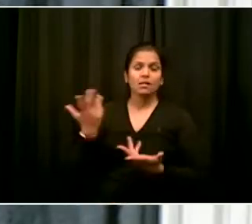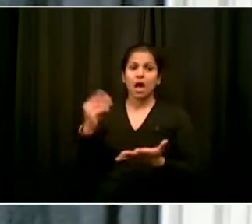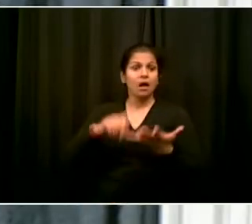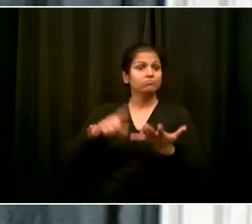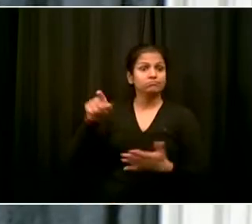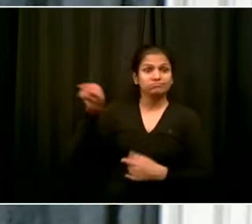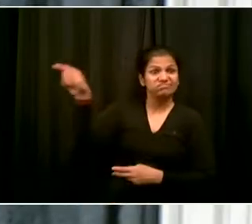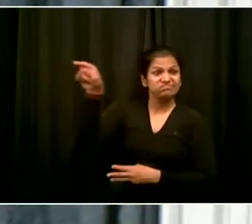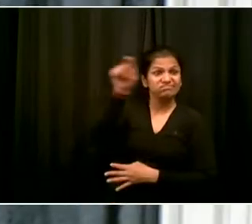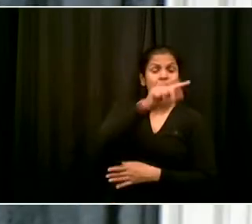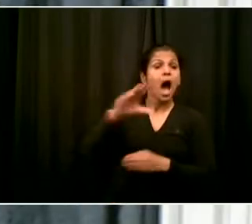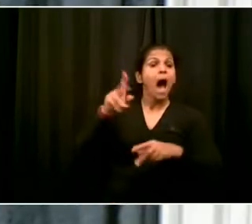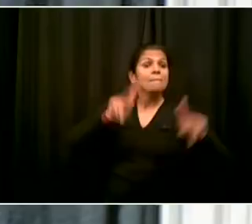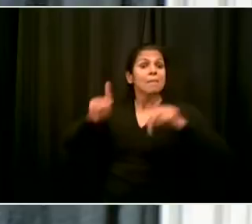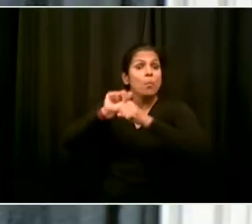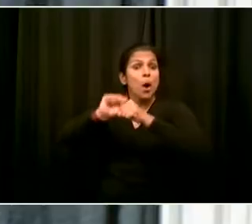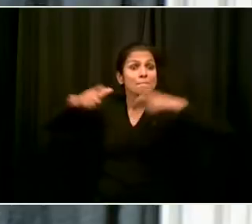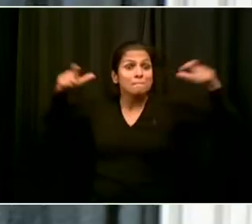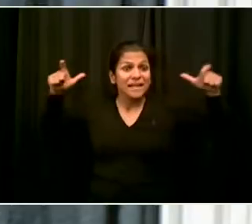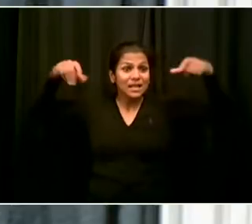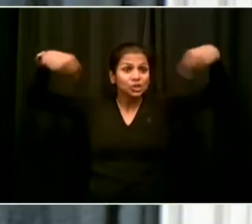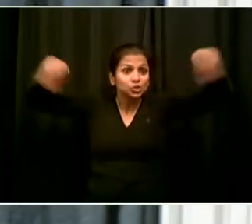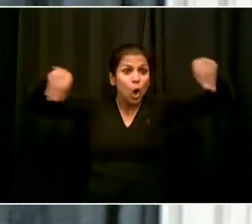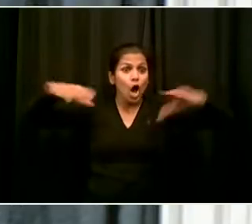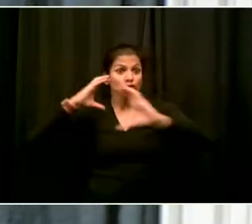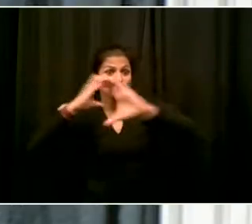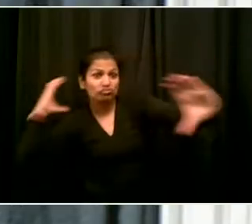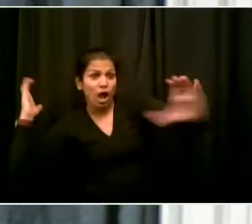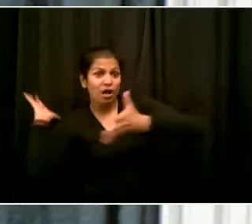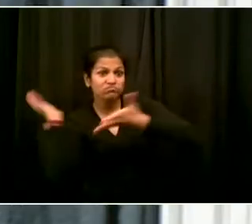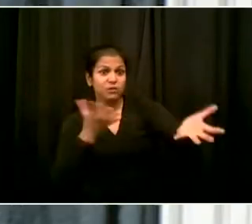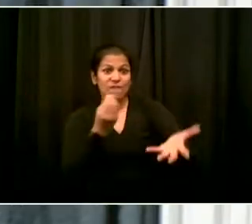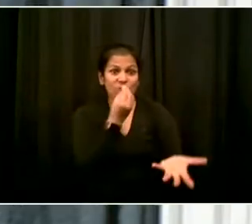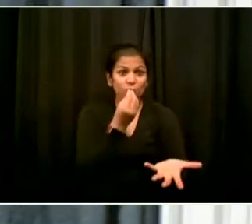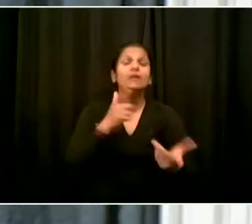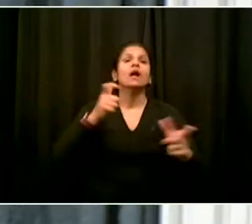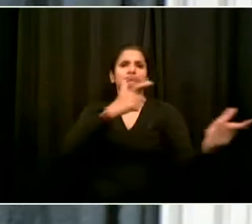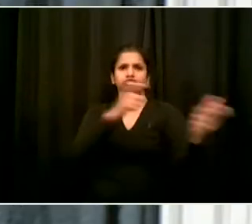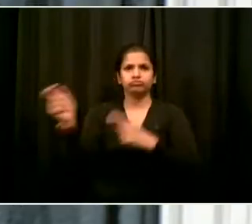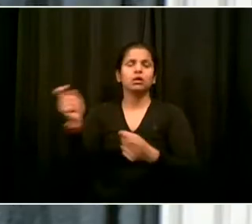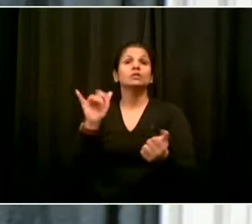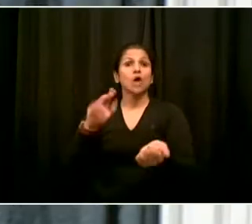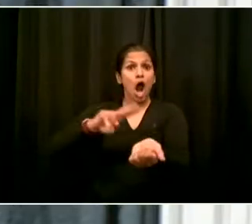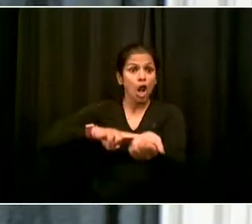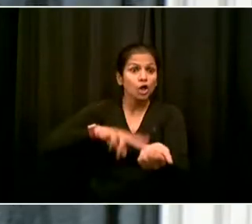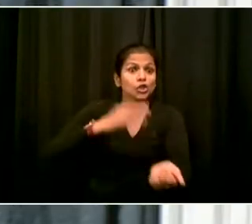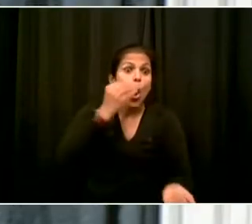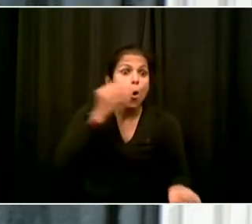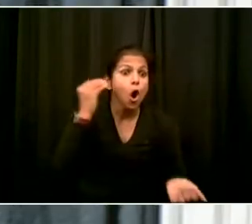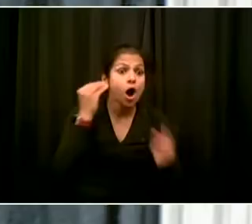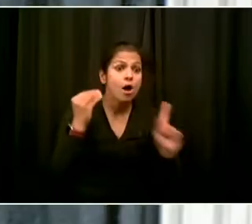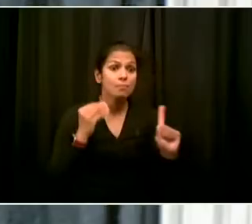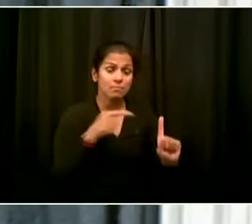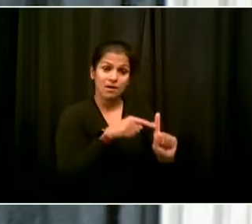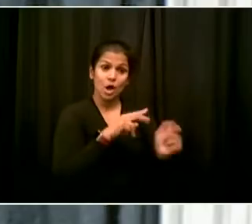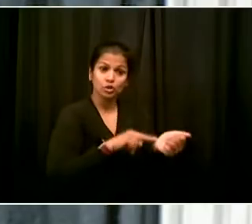HOMES. OUR GOAL IS TO ENSURE THAT A SAFE, EFFECTIVE VACCINE GETS TO